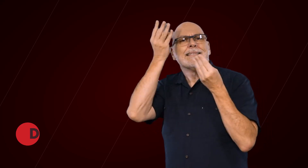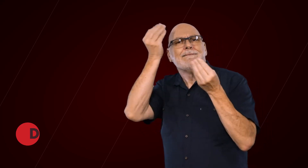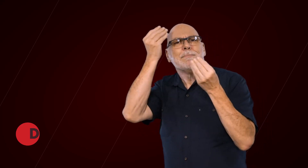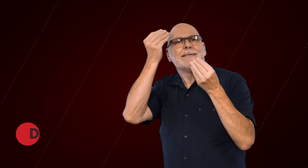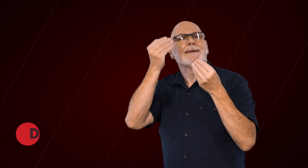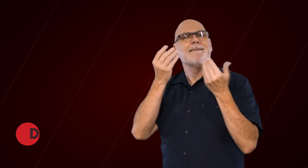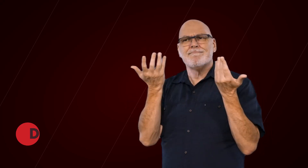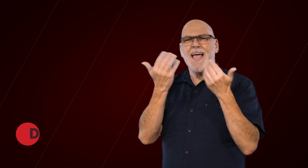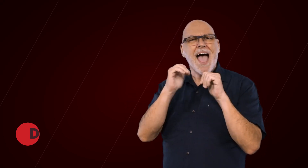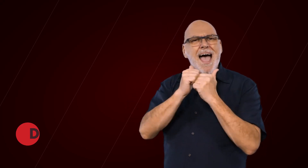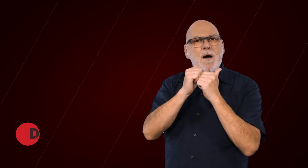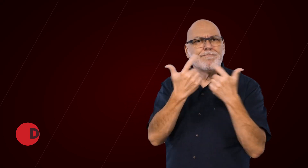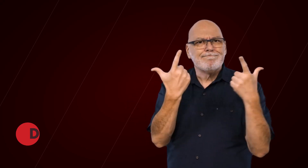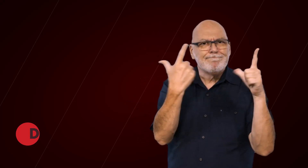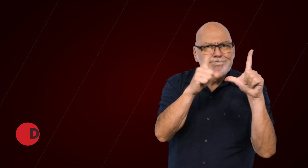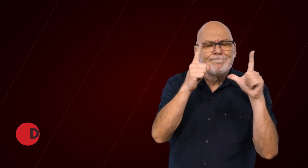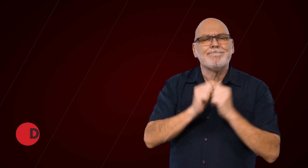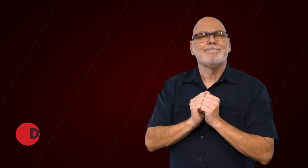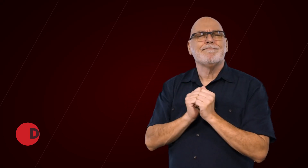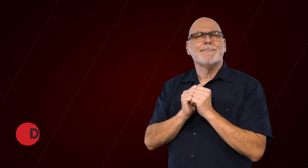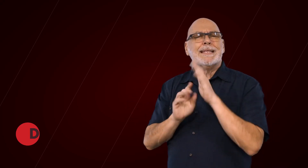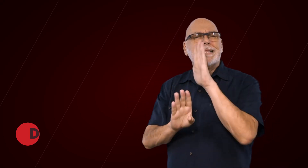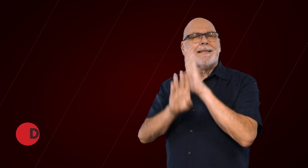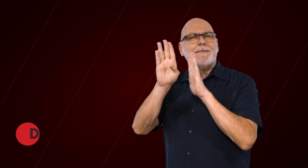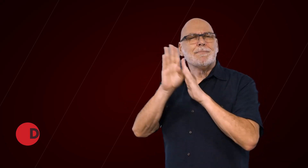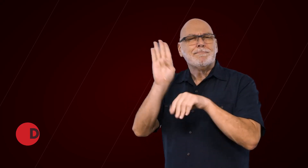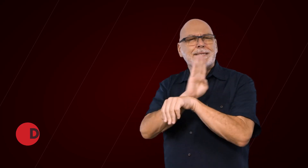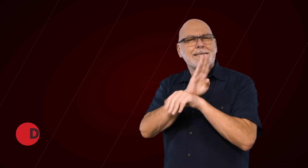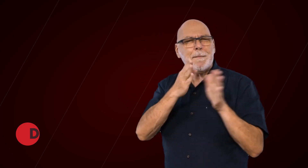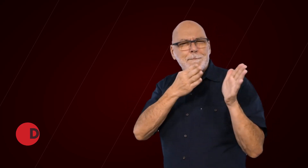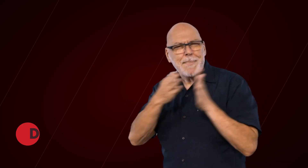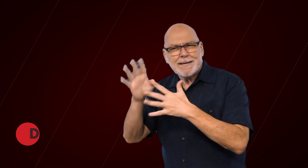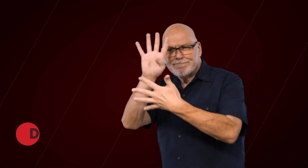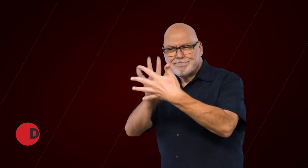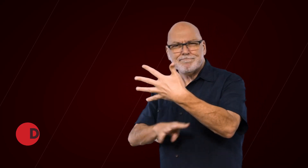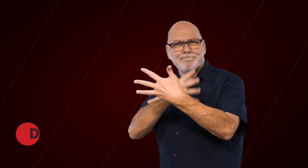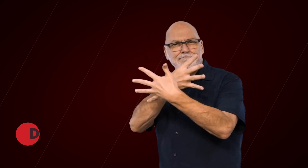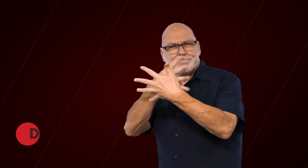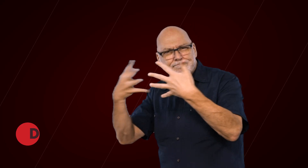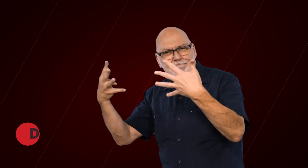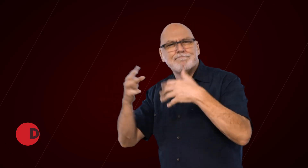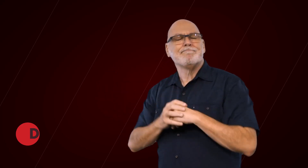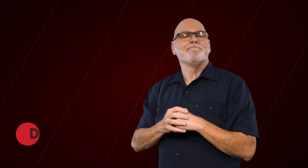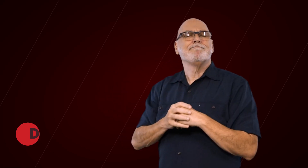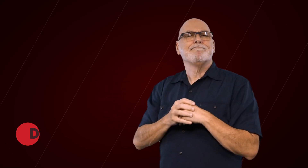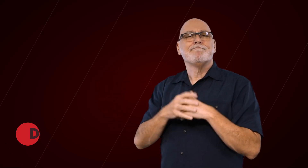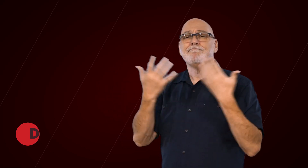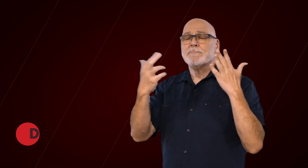information on licensing, developing business plan templates,